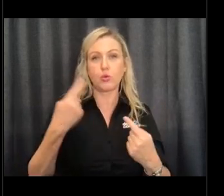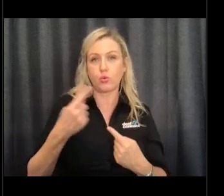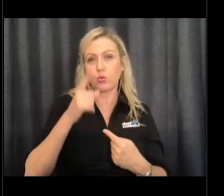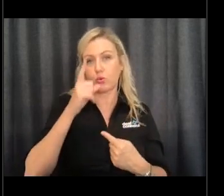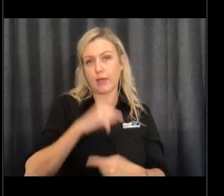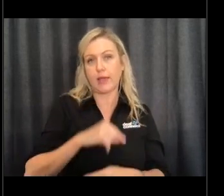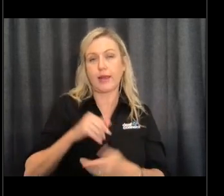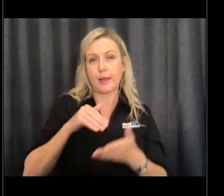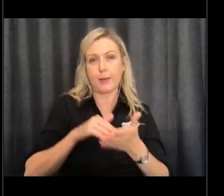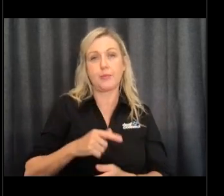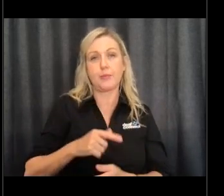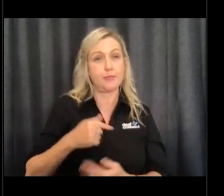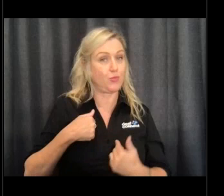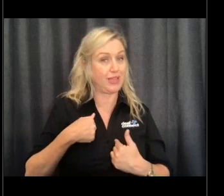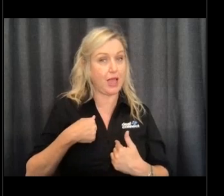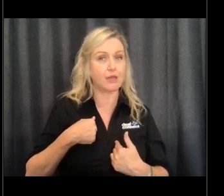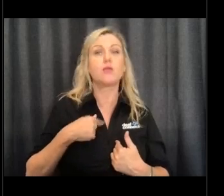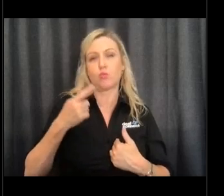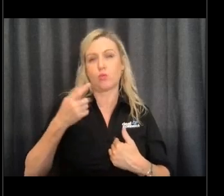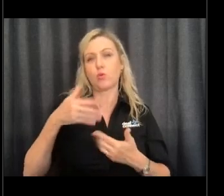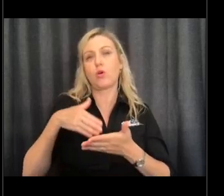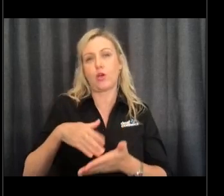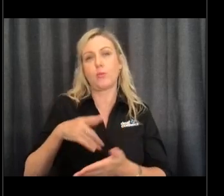Yep. Definitely. Thank you, Paul.